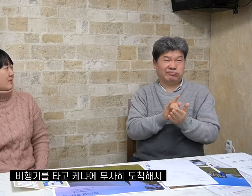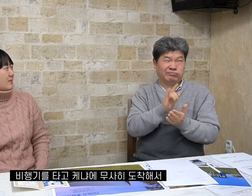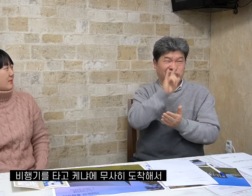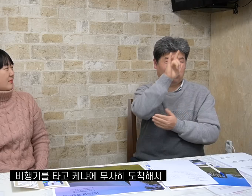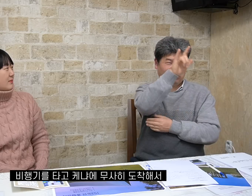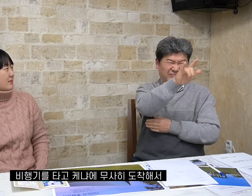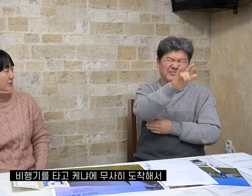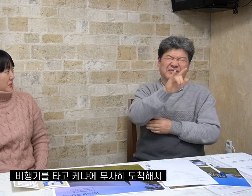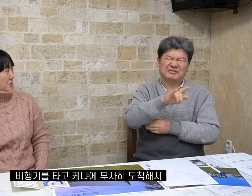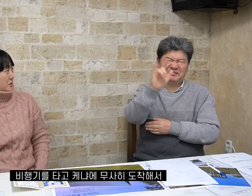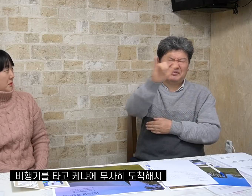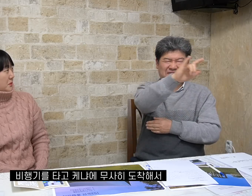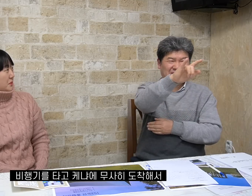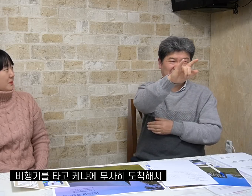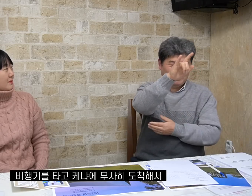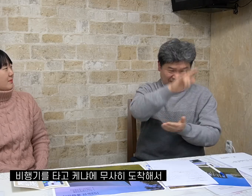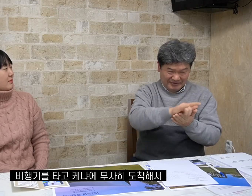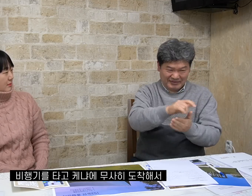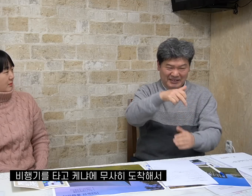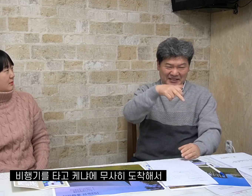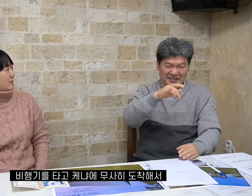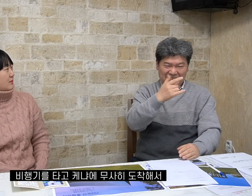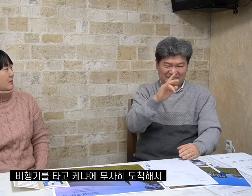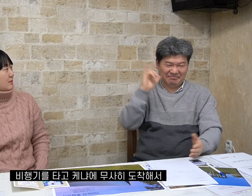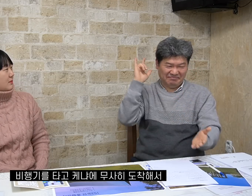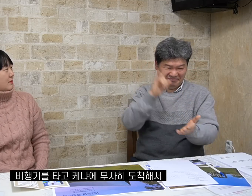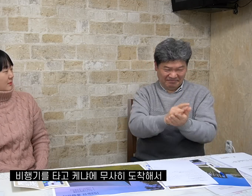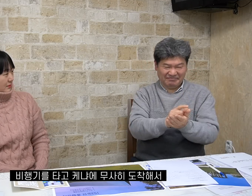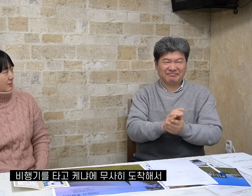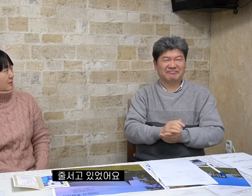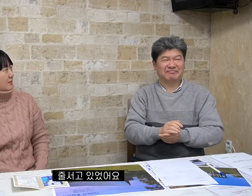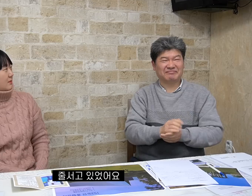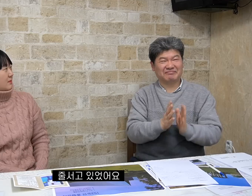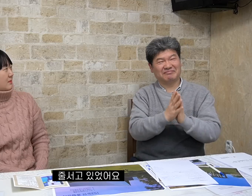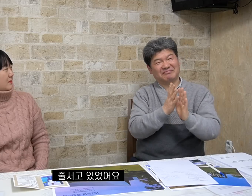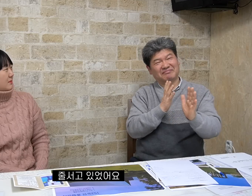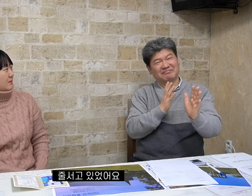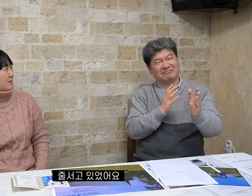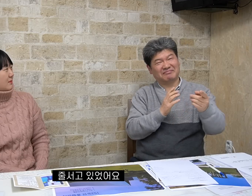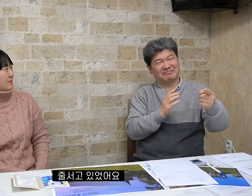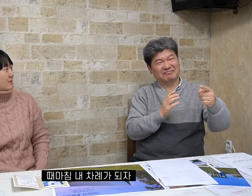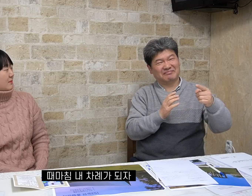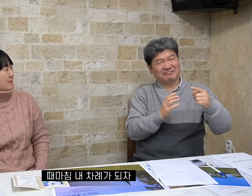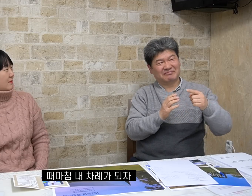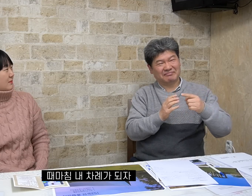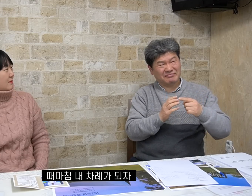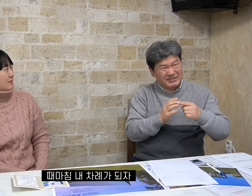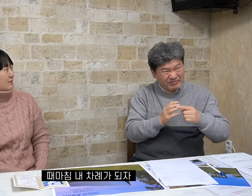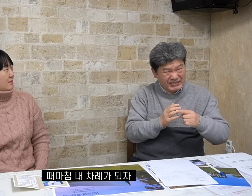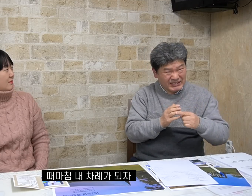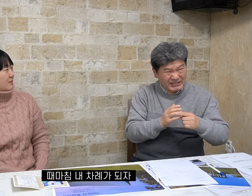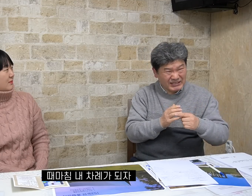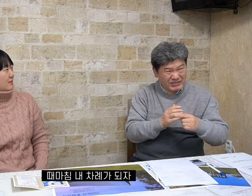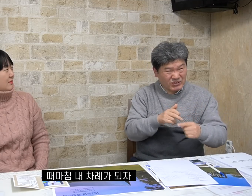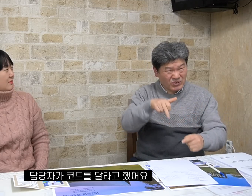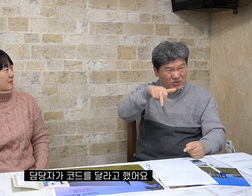I got on a plane and arrived safely in Kenya and was waiting in line. Just in time, when it was my turn,